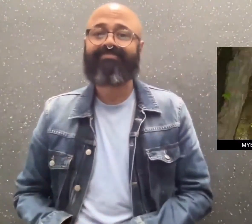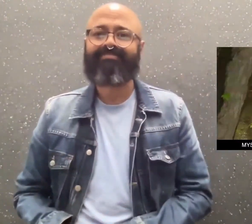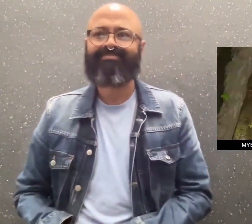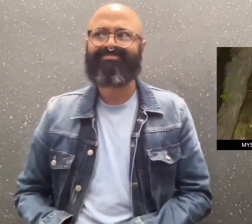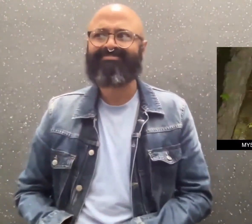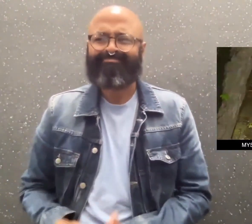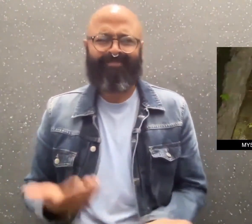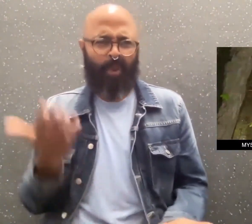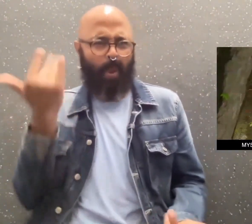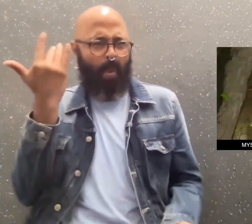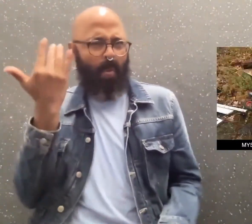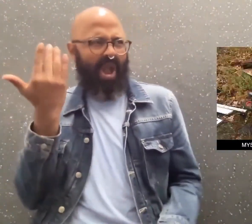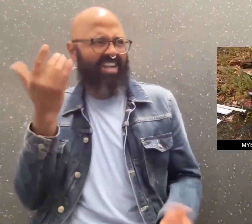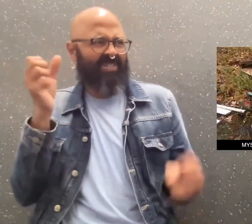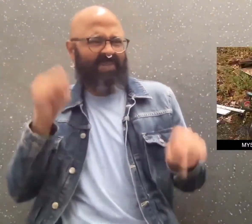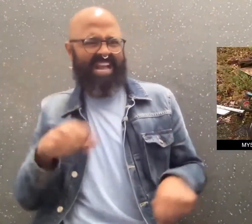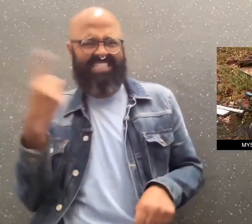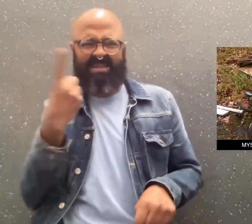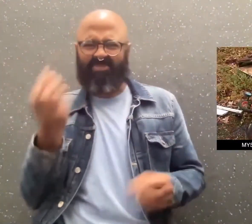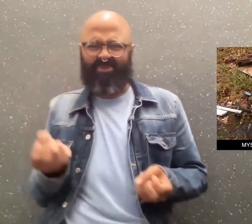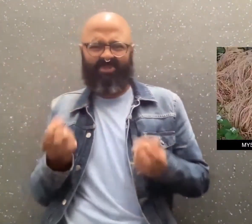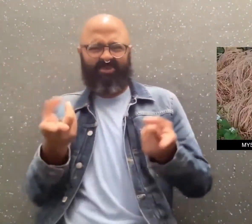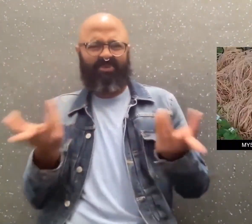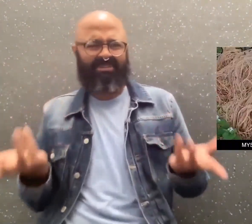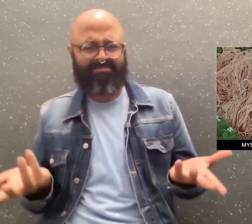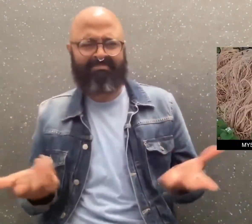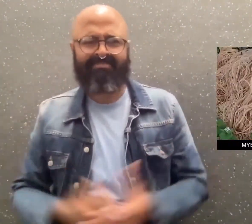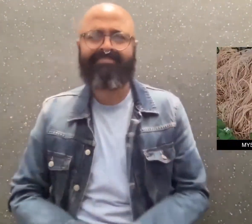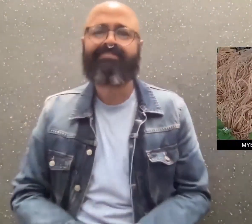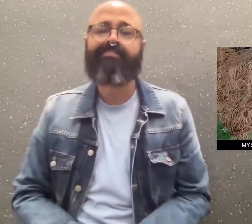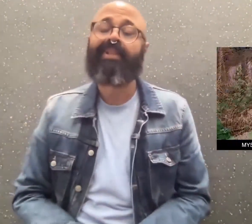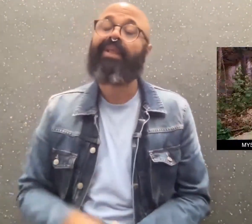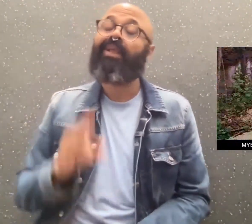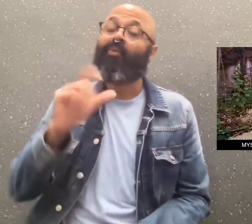Why would someone do this? Well,